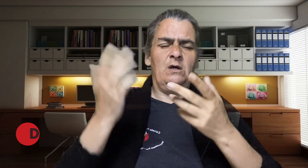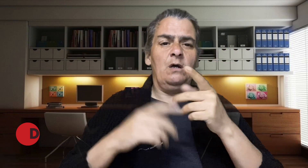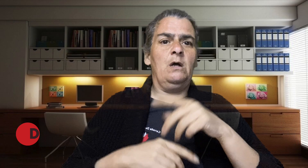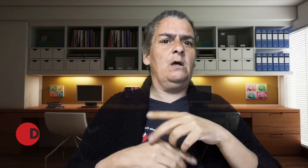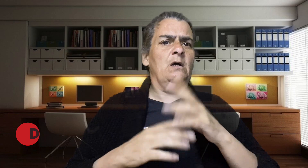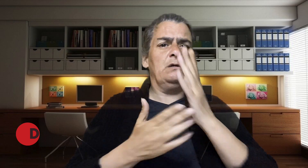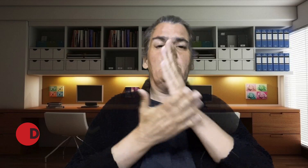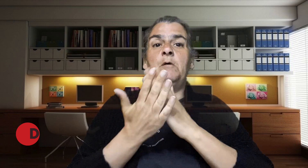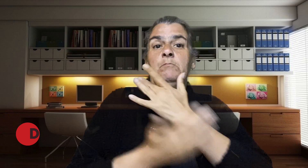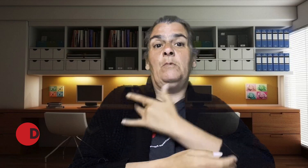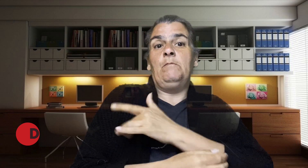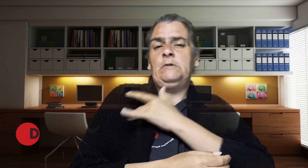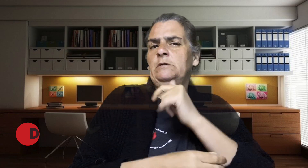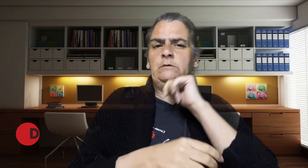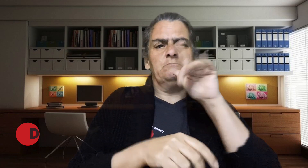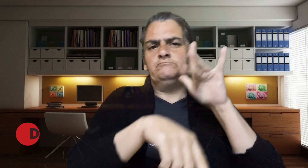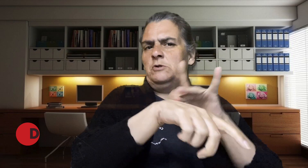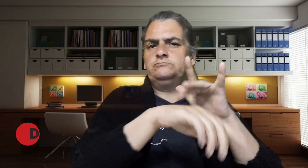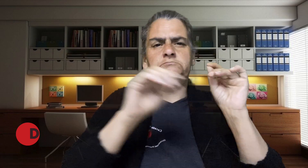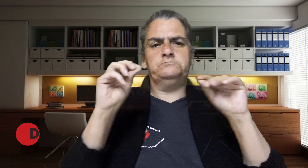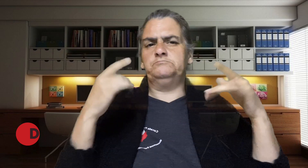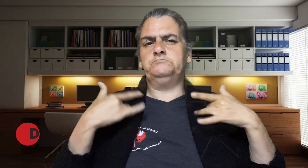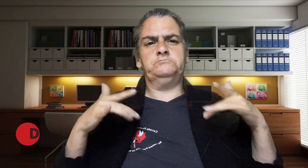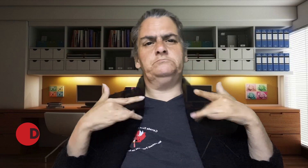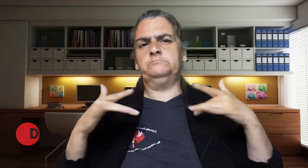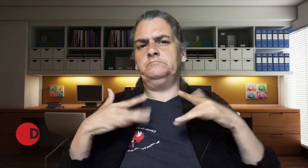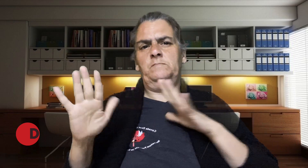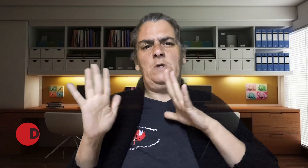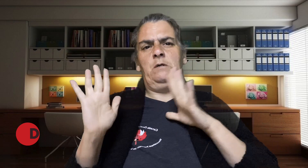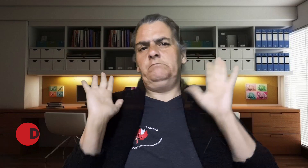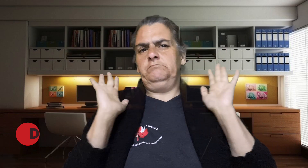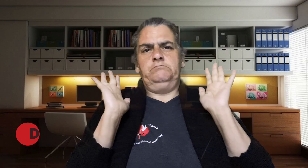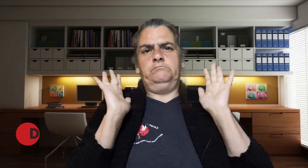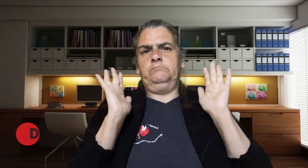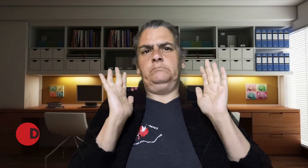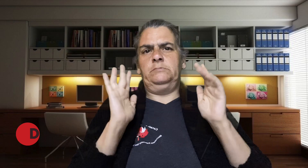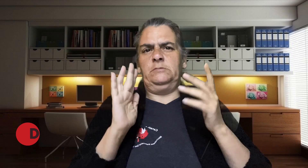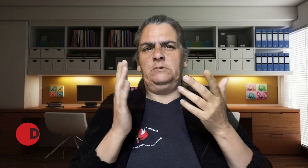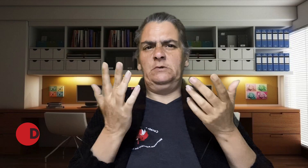they got 500 every week. Some provinces did not touch these benefits.